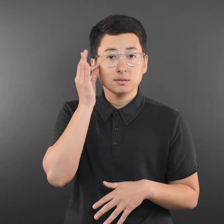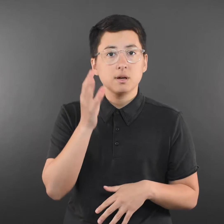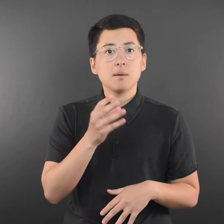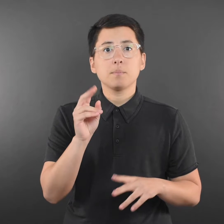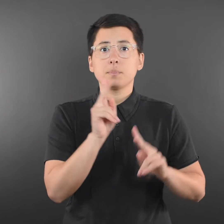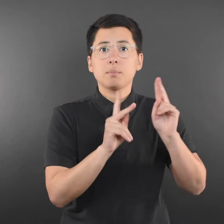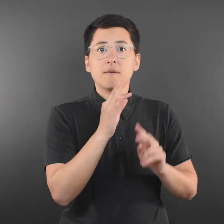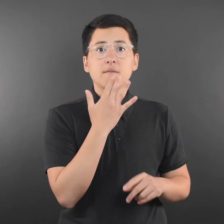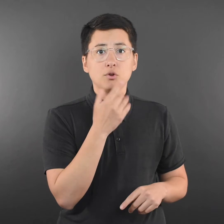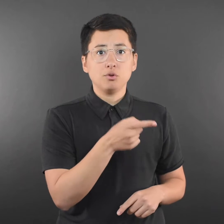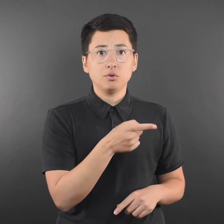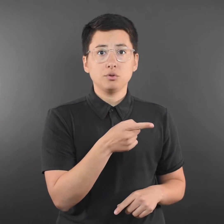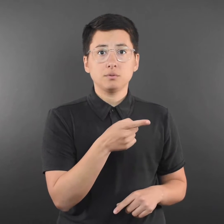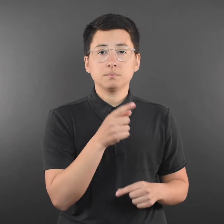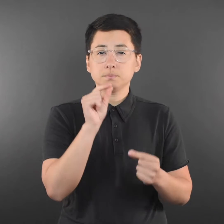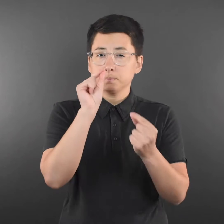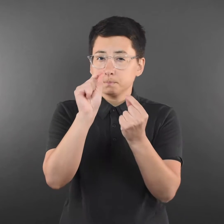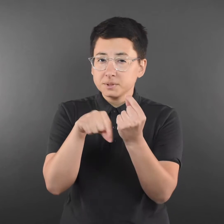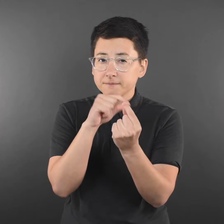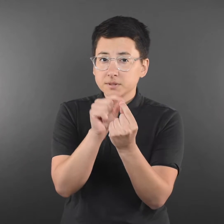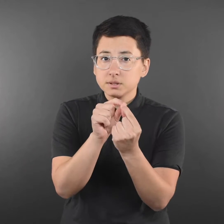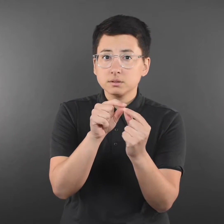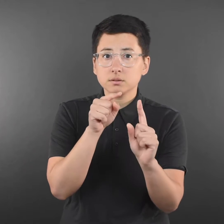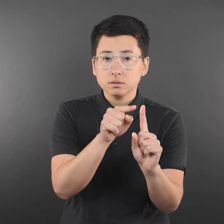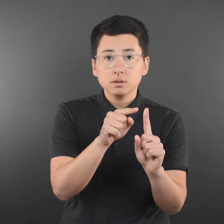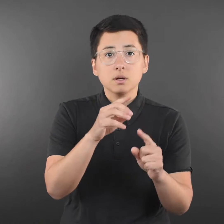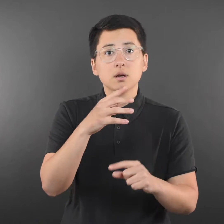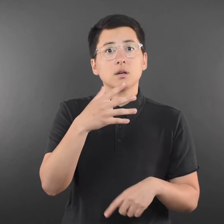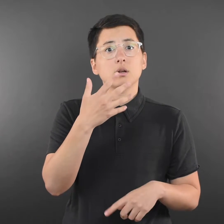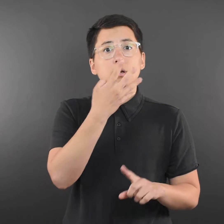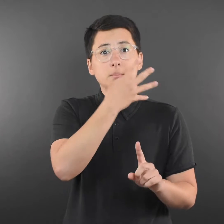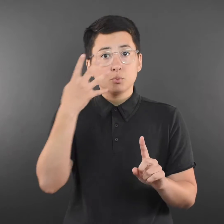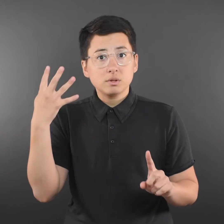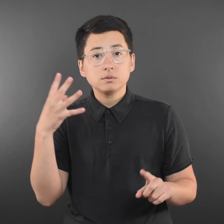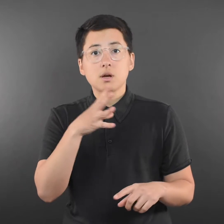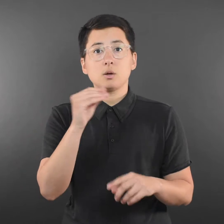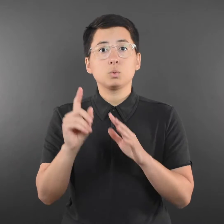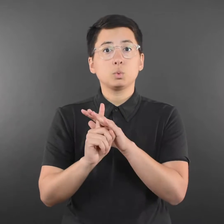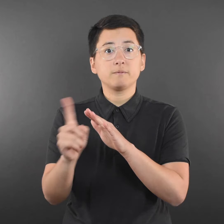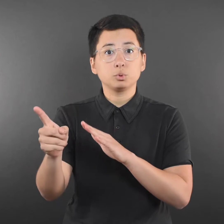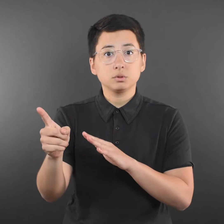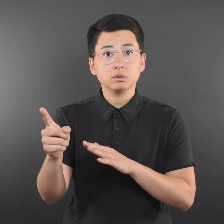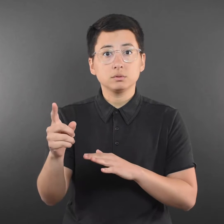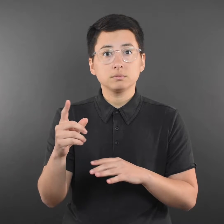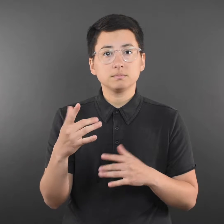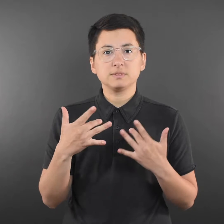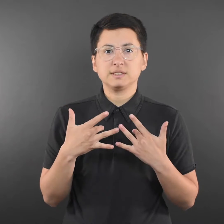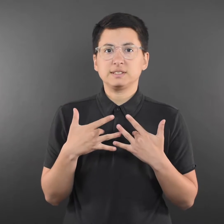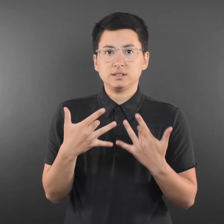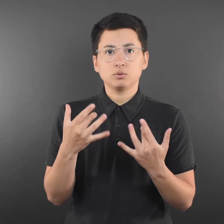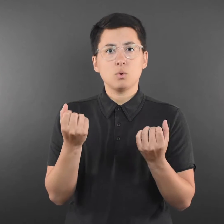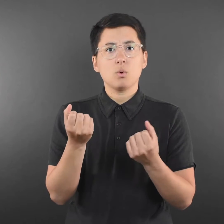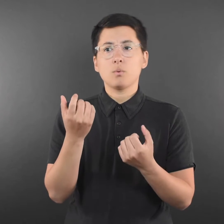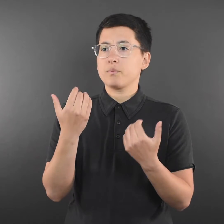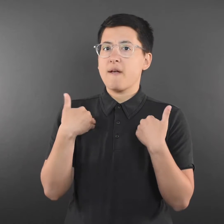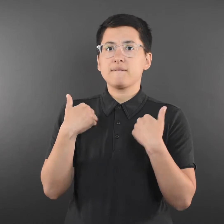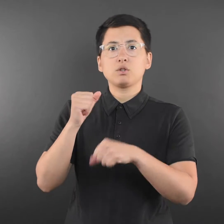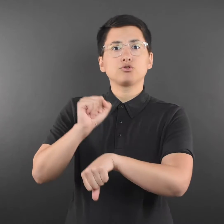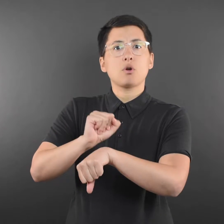people of color, particularly immigrants and refugees, tend to hold jobs in manufacturing,